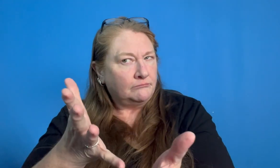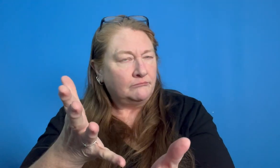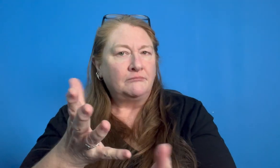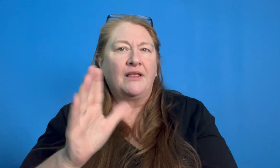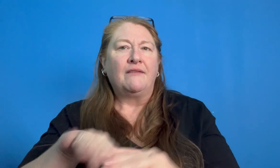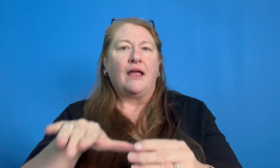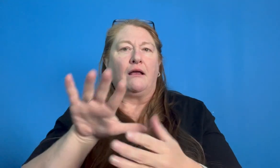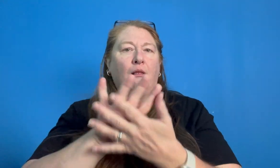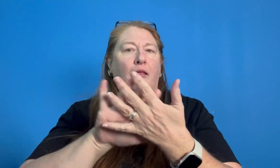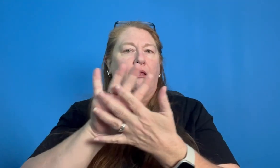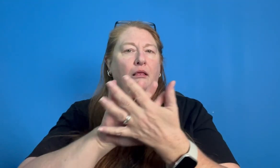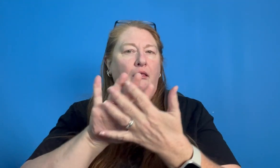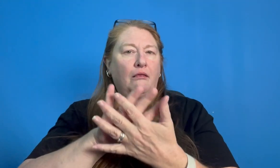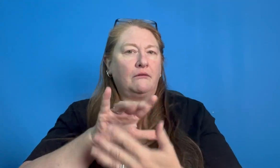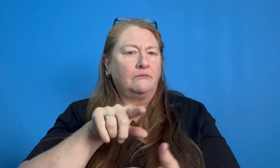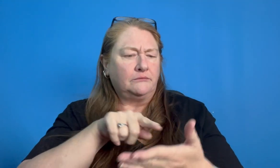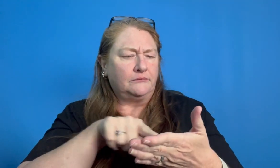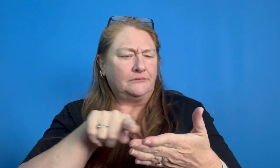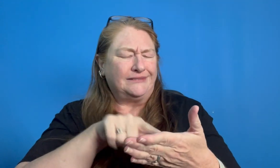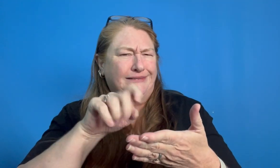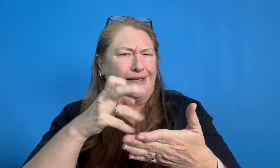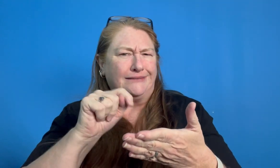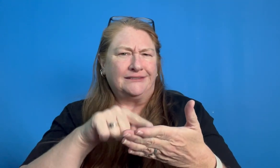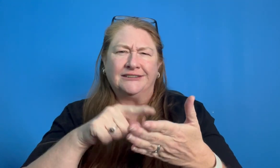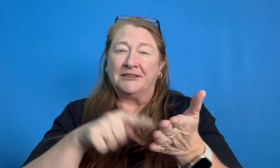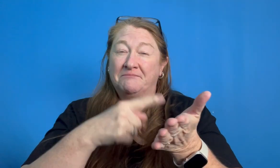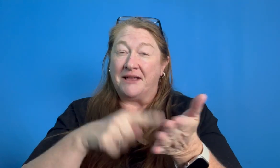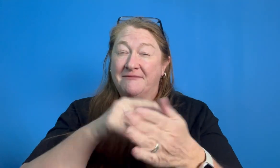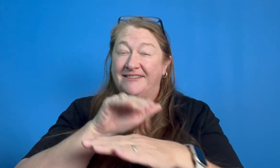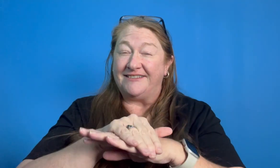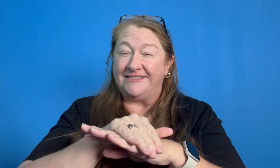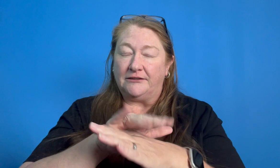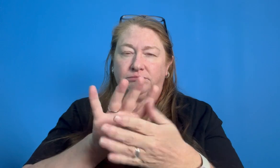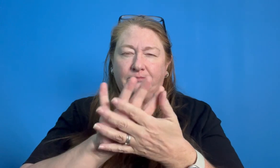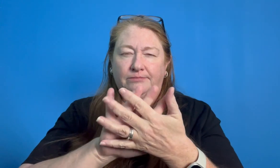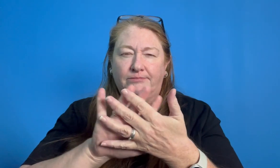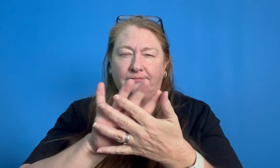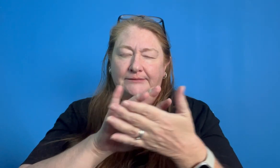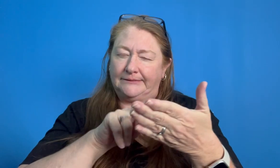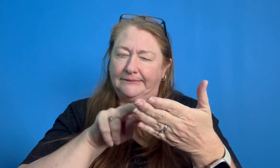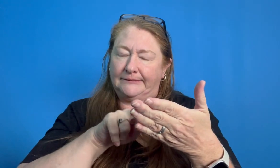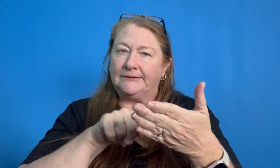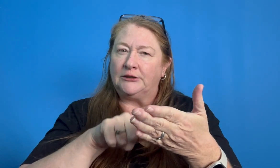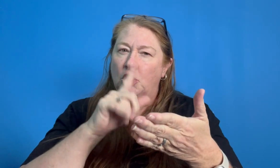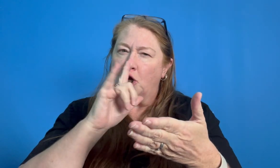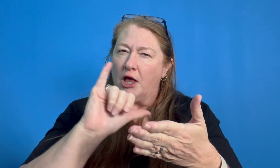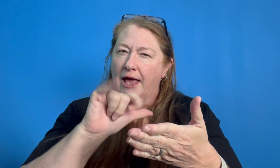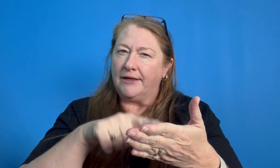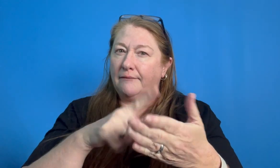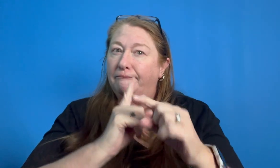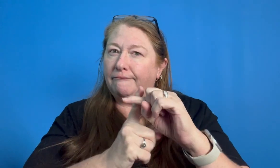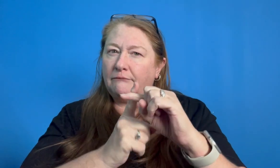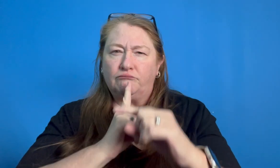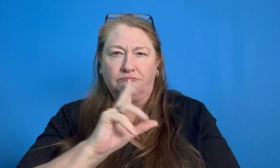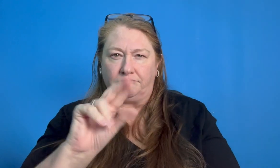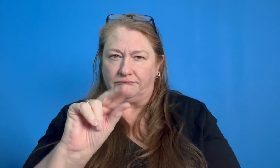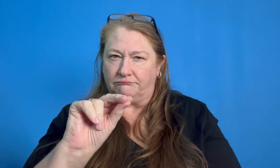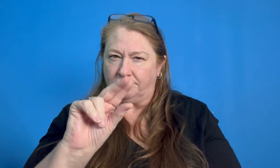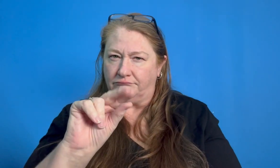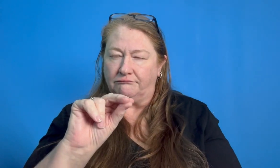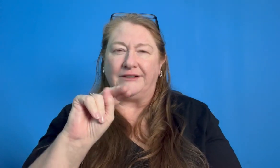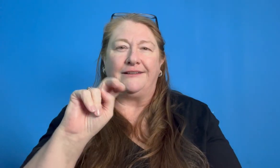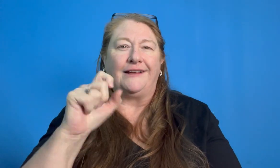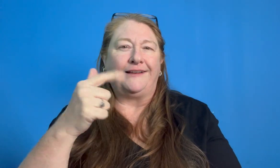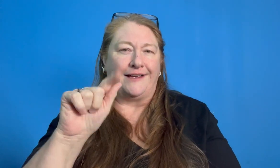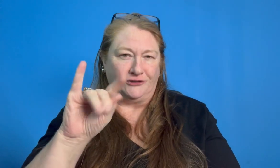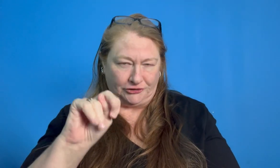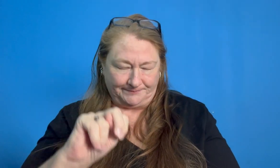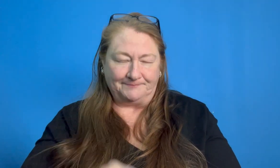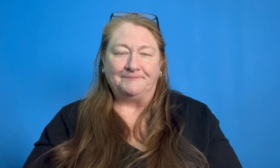Sometimes English can be vague and look like affirmation when it is negation.